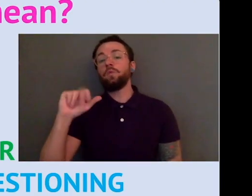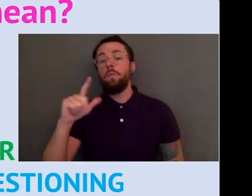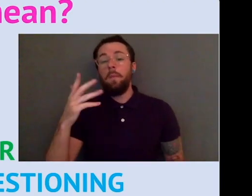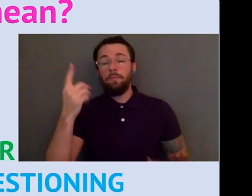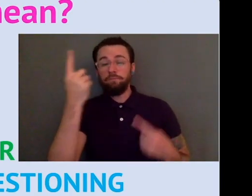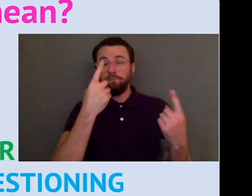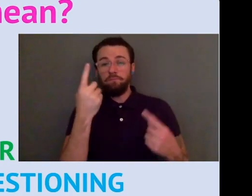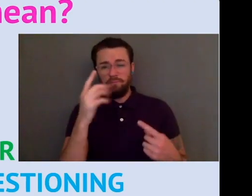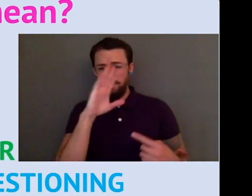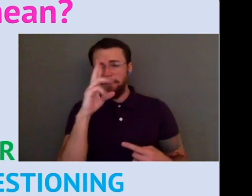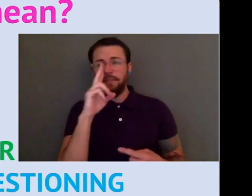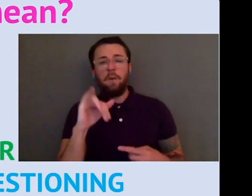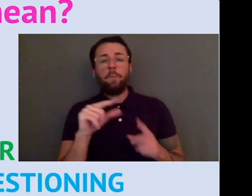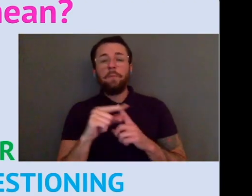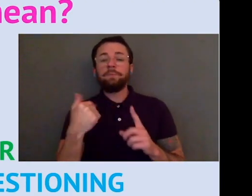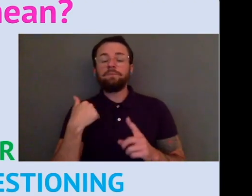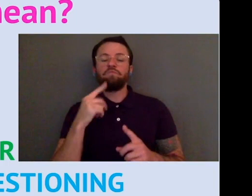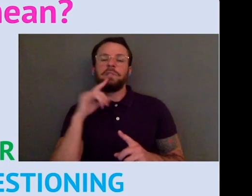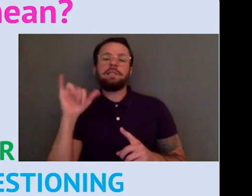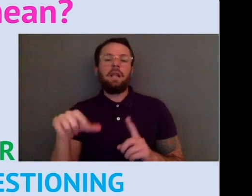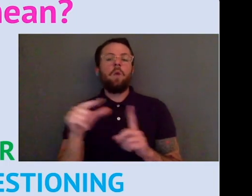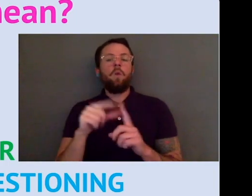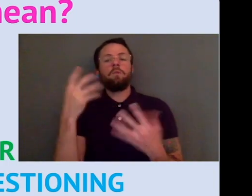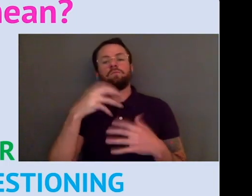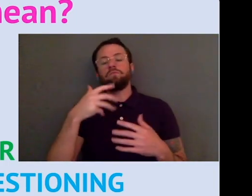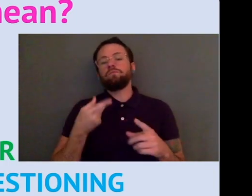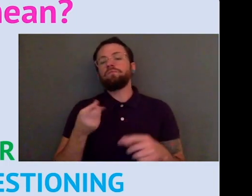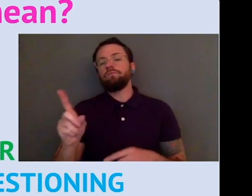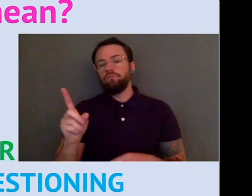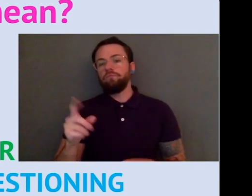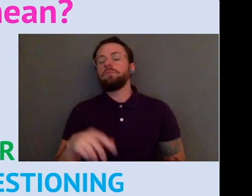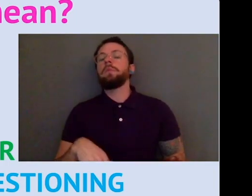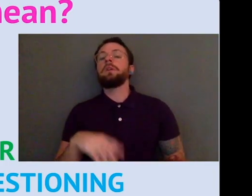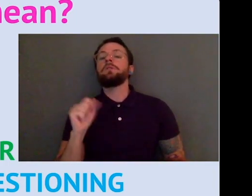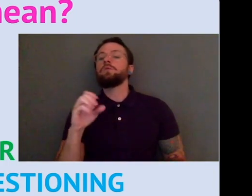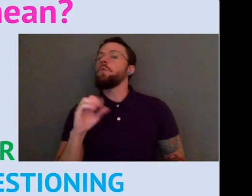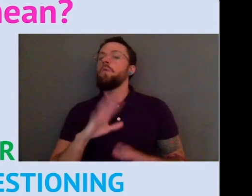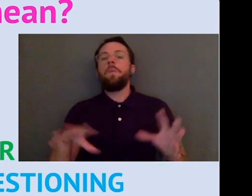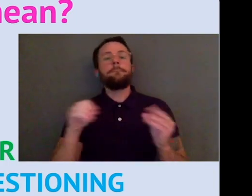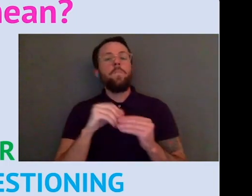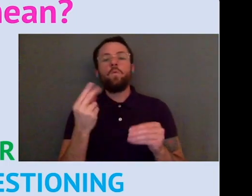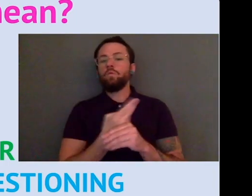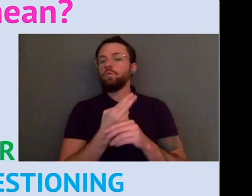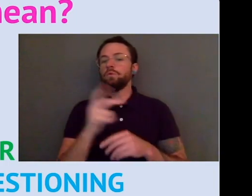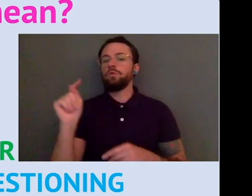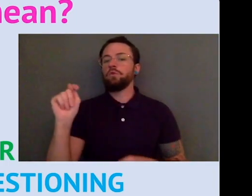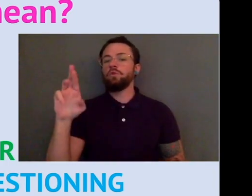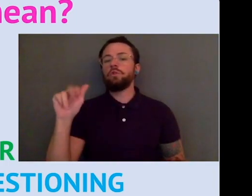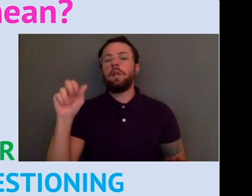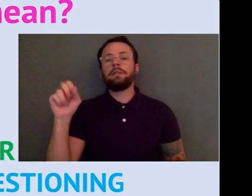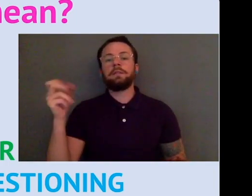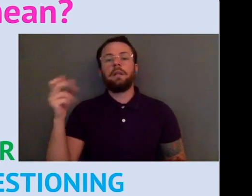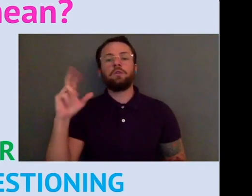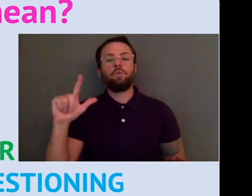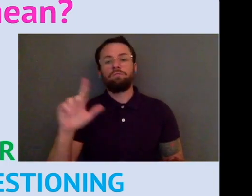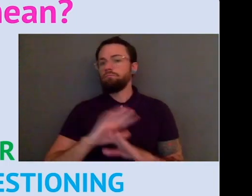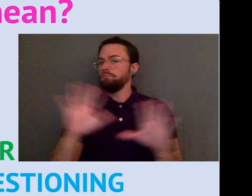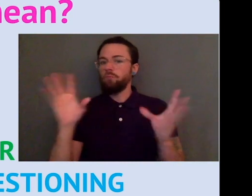Most of the time you would have seen TG, the finger spelling for transgender before.